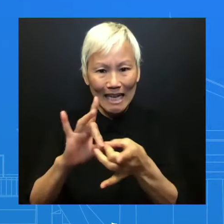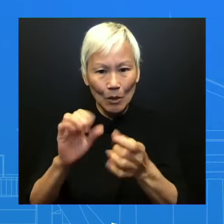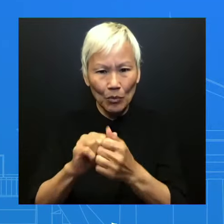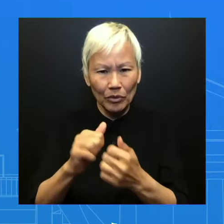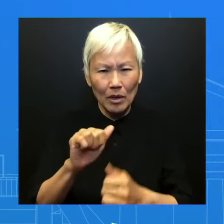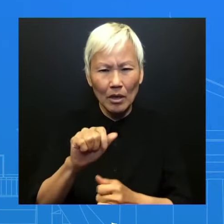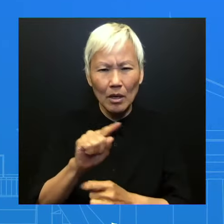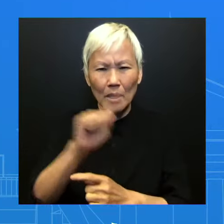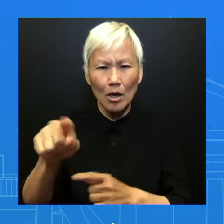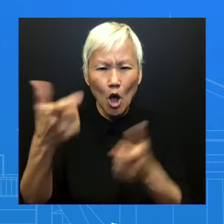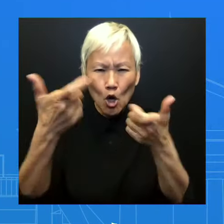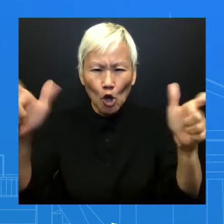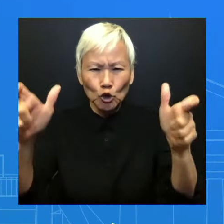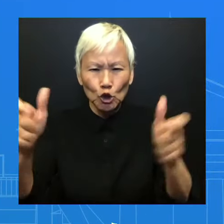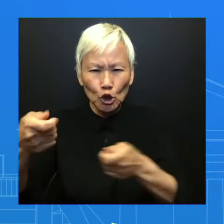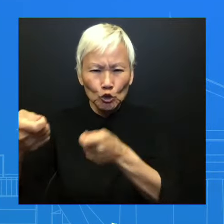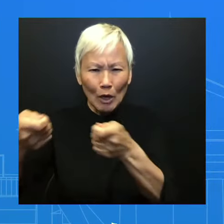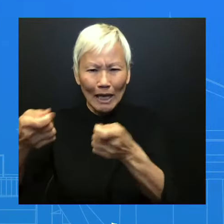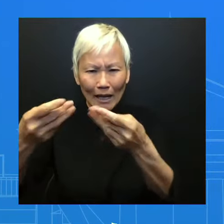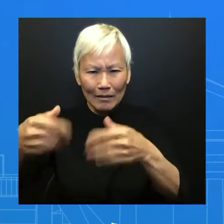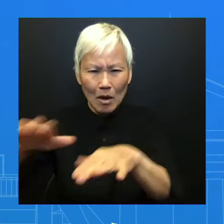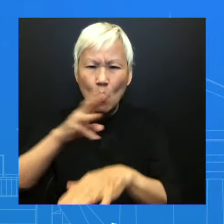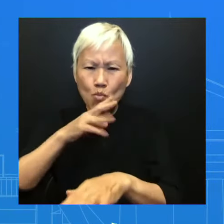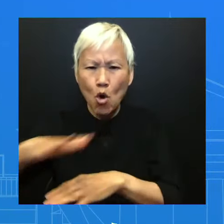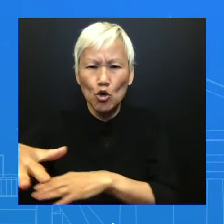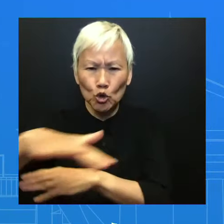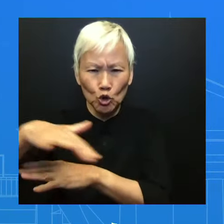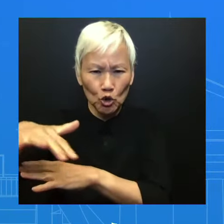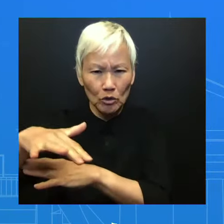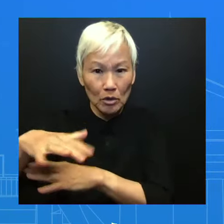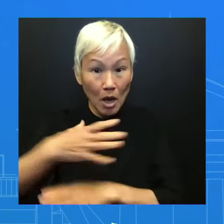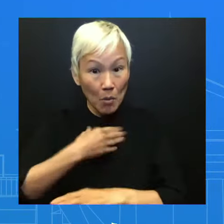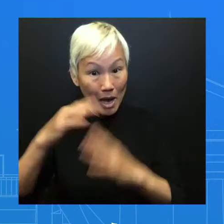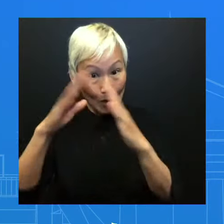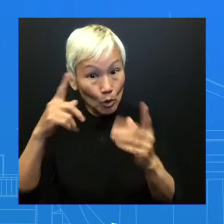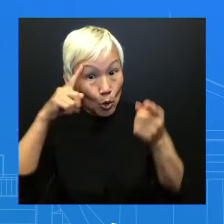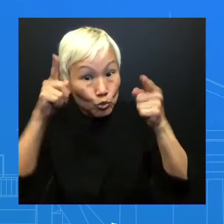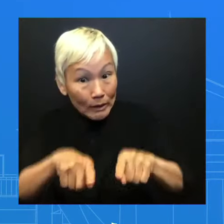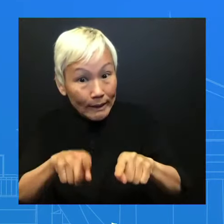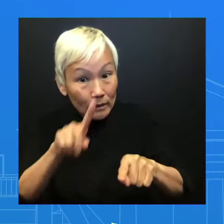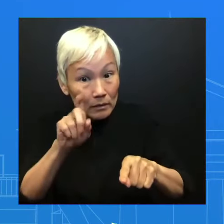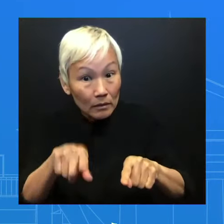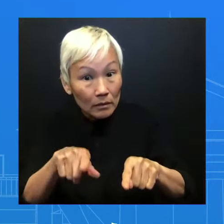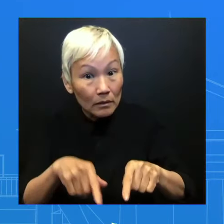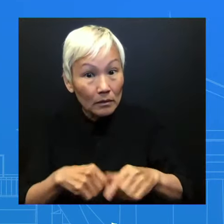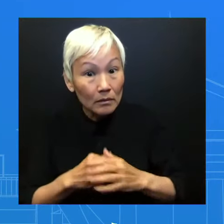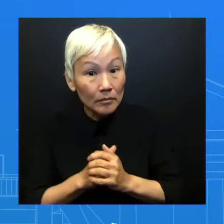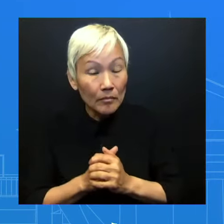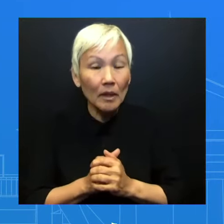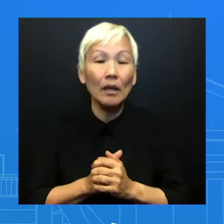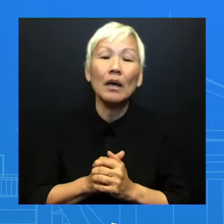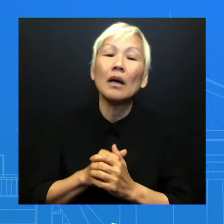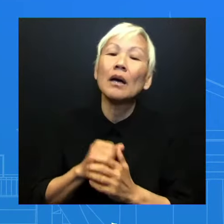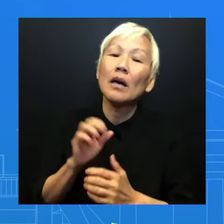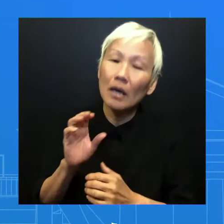Does the White House agree with this view? Ms. Jean-Pierre: So, a couple of things. I know that this decision was clearly made, as you just laid out, today.